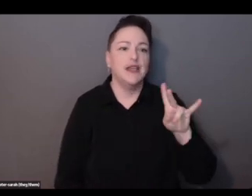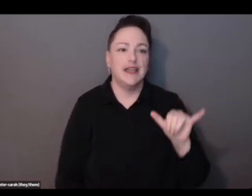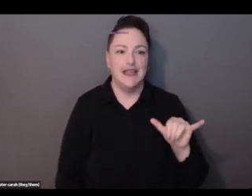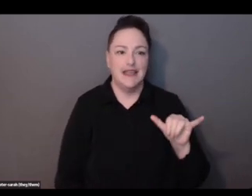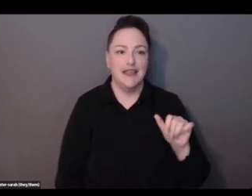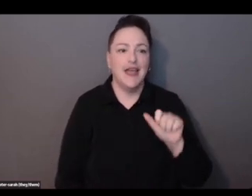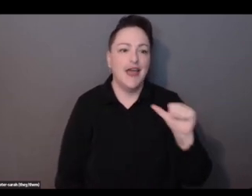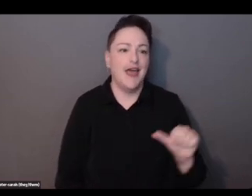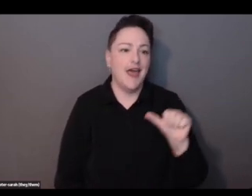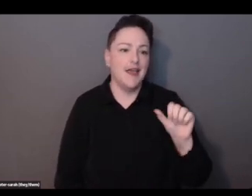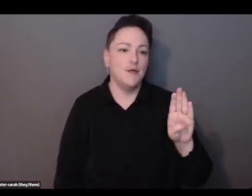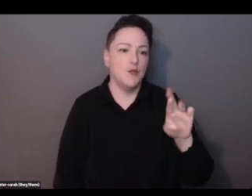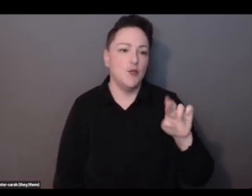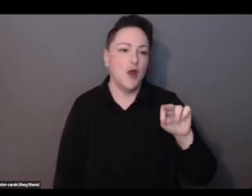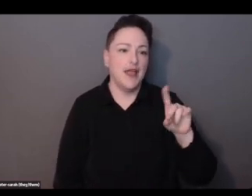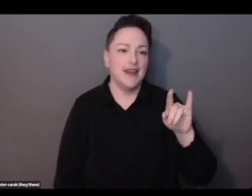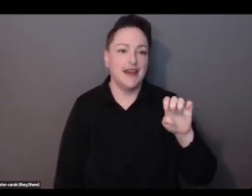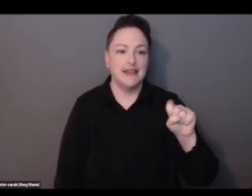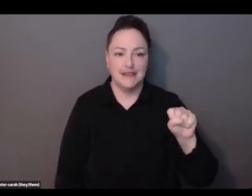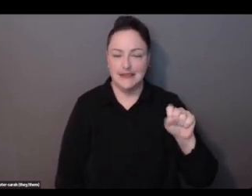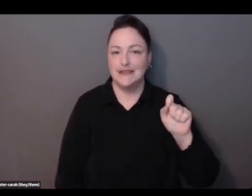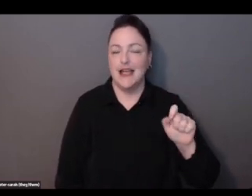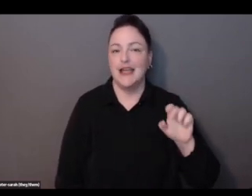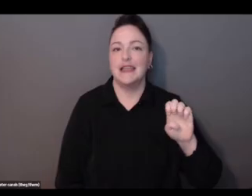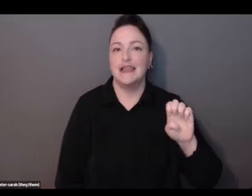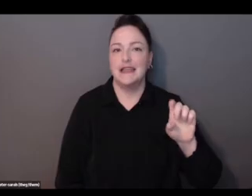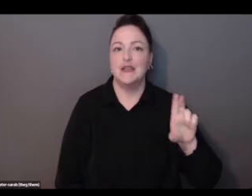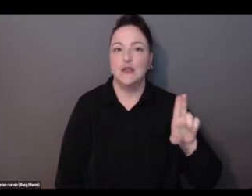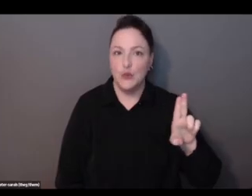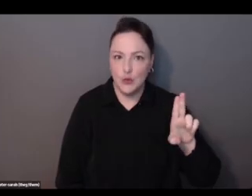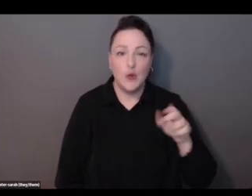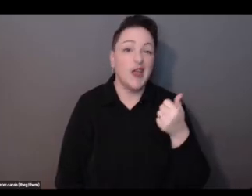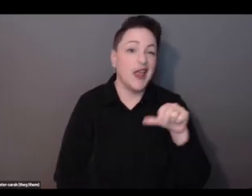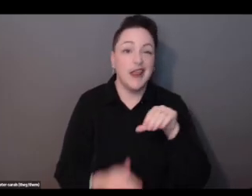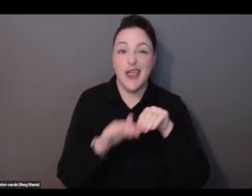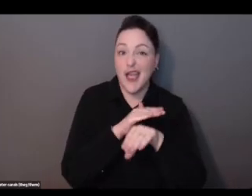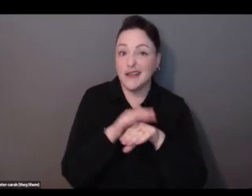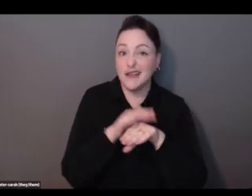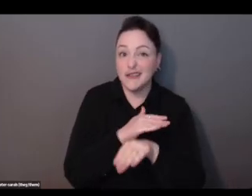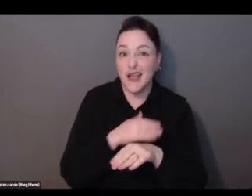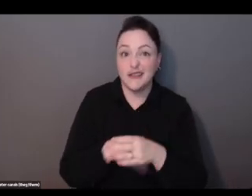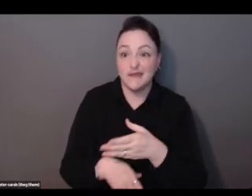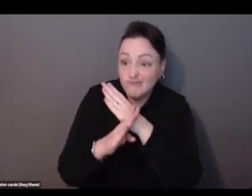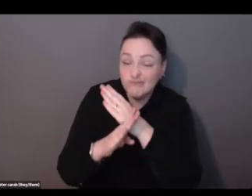encounter any accessibility issues or would like to reach out to us, we also have a survey that you can